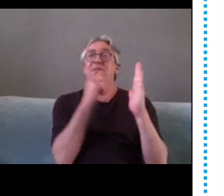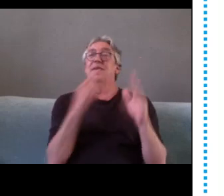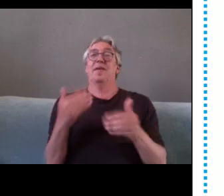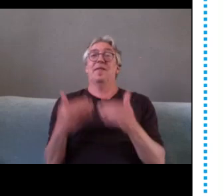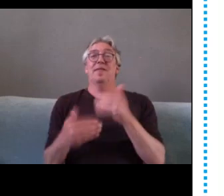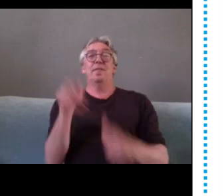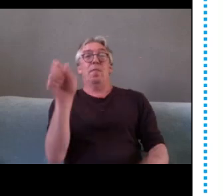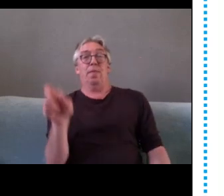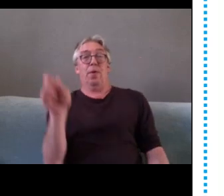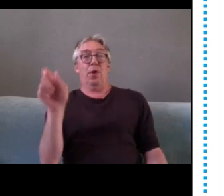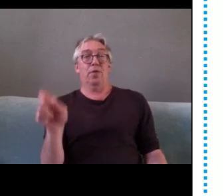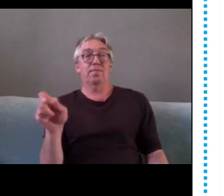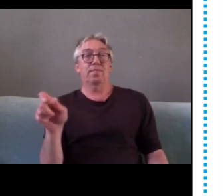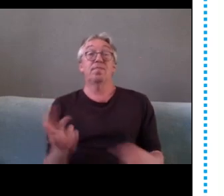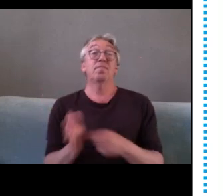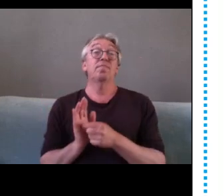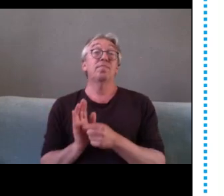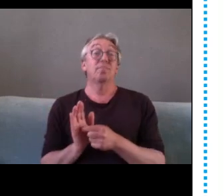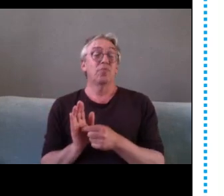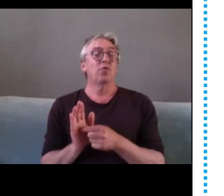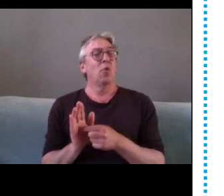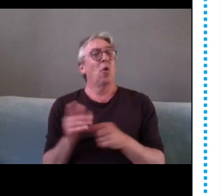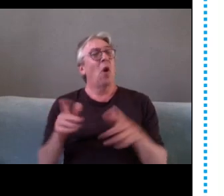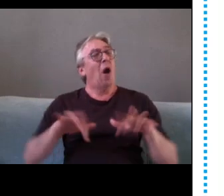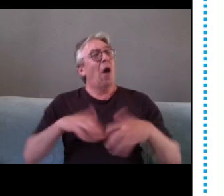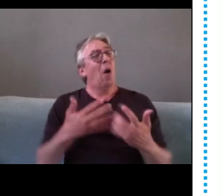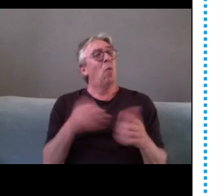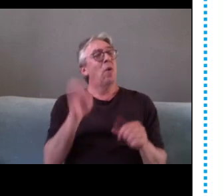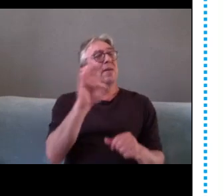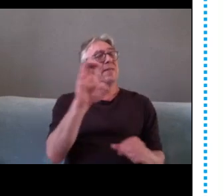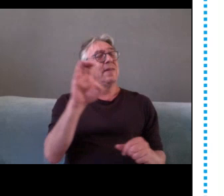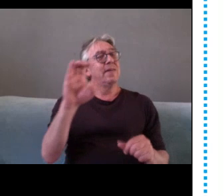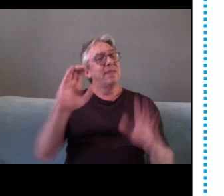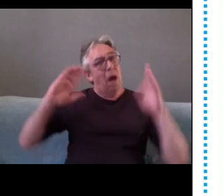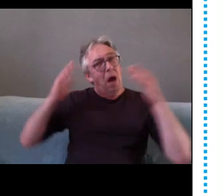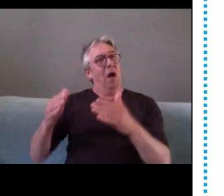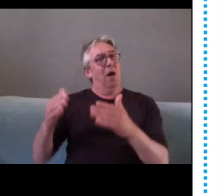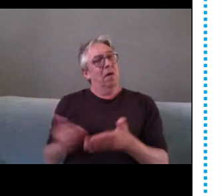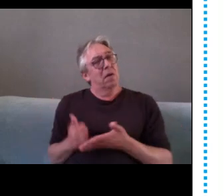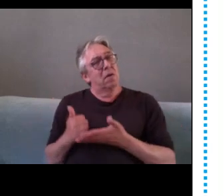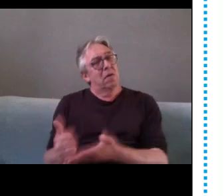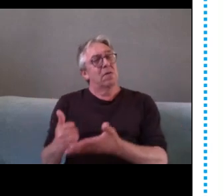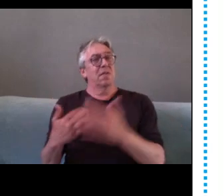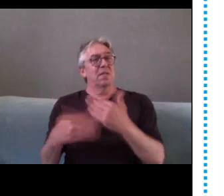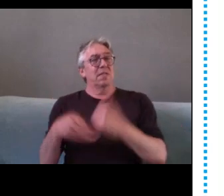as persons without disabilities. In this part of the presentation we'll cover Universal service.